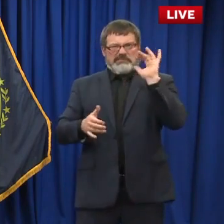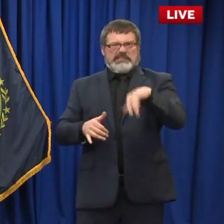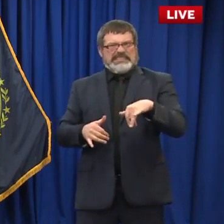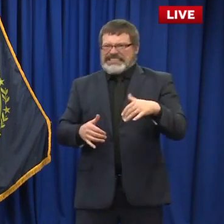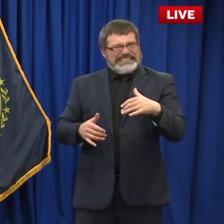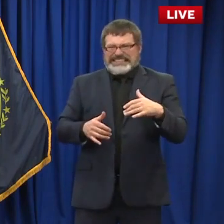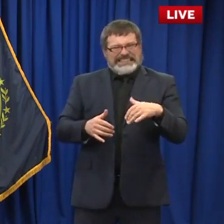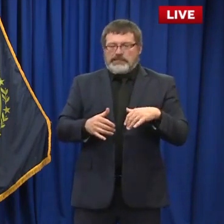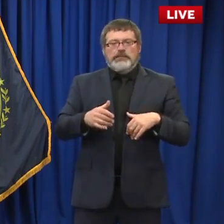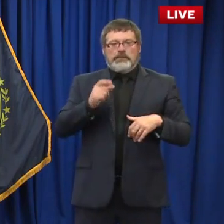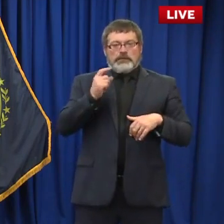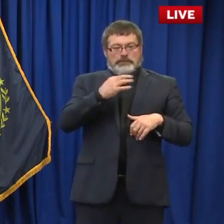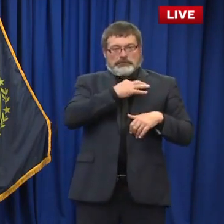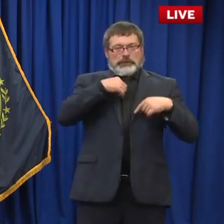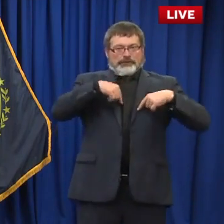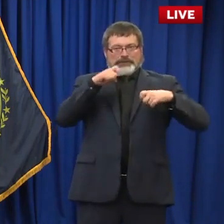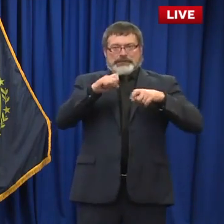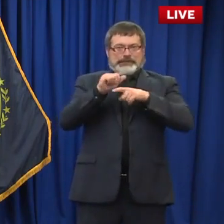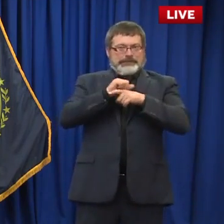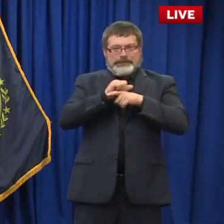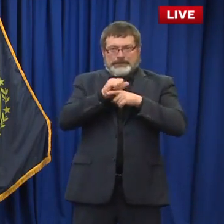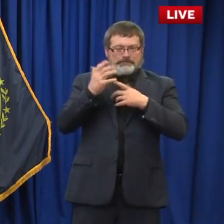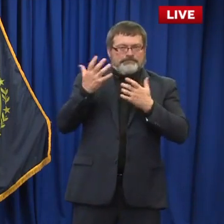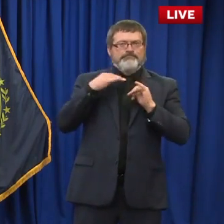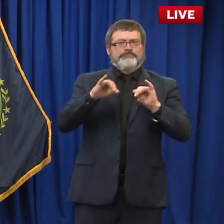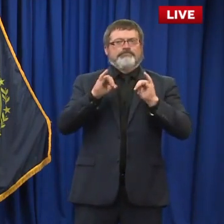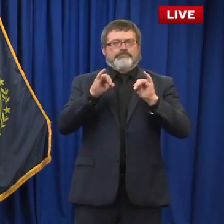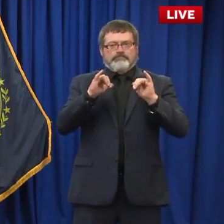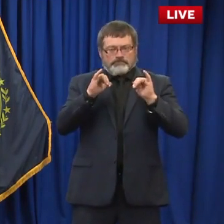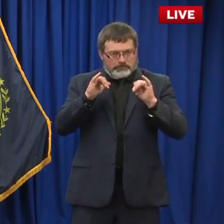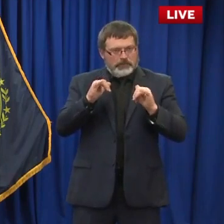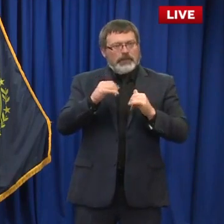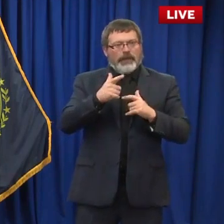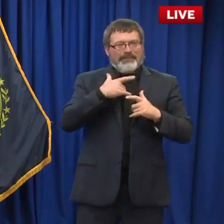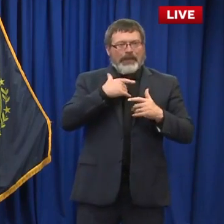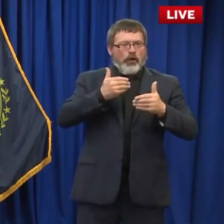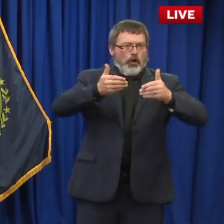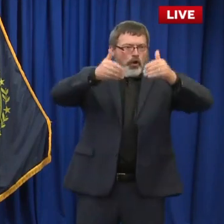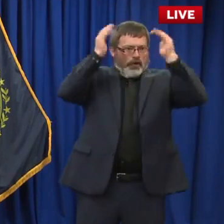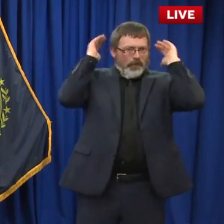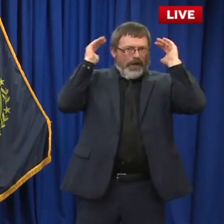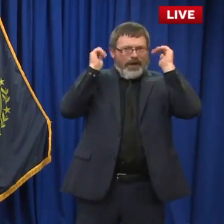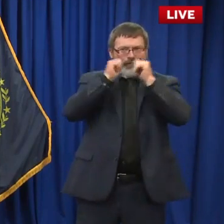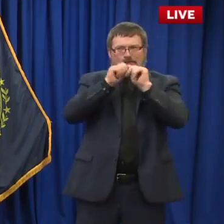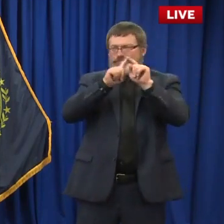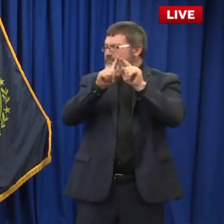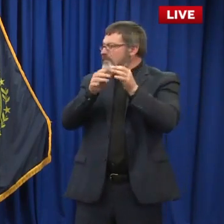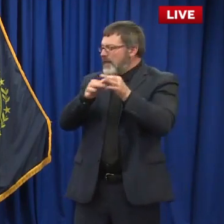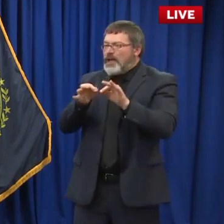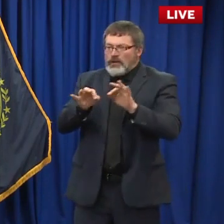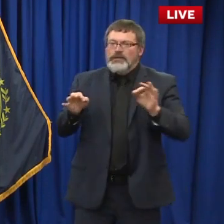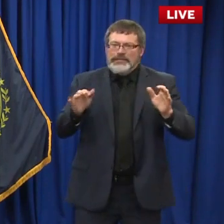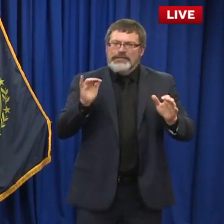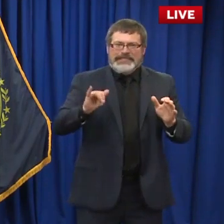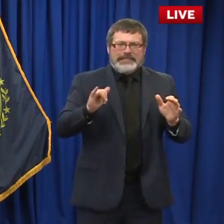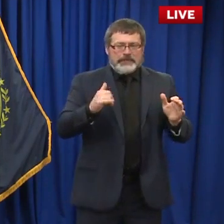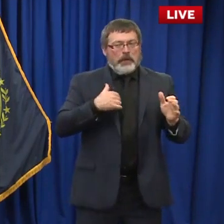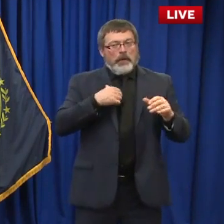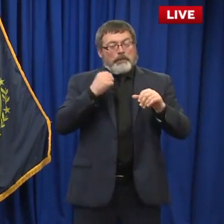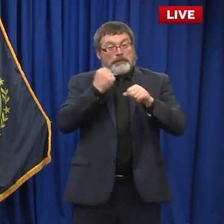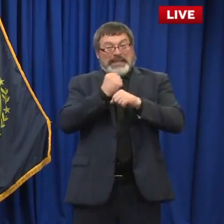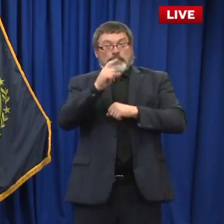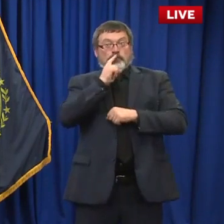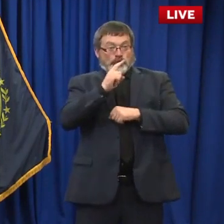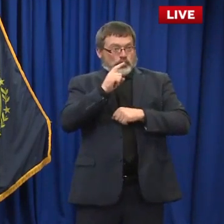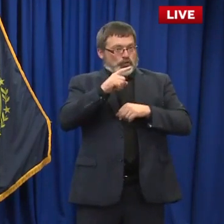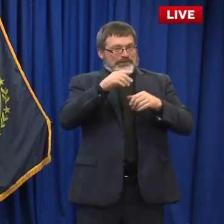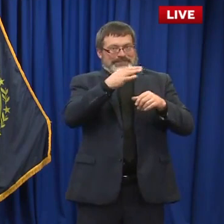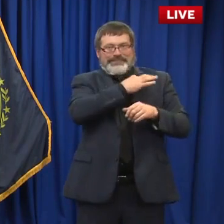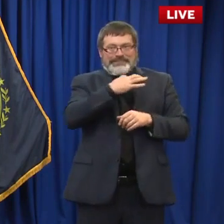TO COME OUT ESPECIALLY NOW THAT YOU KNOW, WE HAD THE STAY-AT-HOME ORDER, THERE WAS A LOT OF ISOLATION, WE HAVE TO COMMUNICATE IN EVERY MEANS POSSIBLE AND GO THAT EXTRA MILE